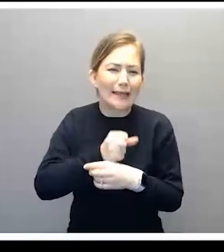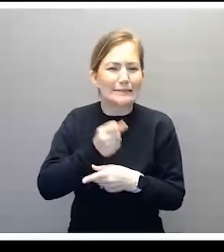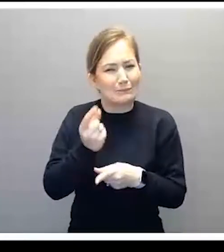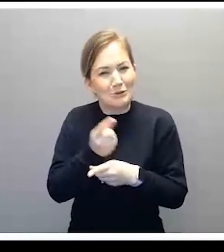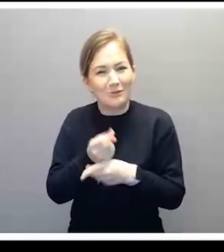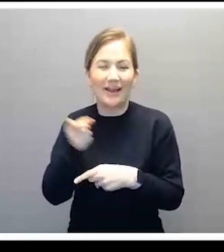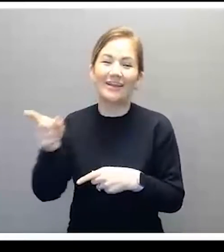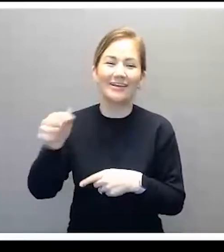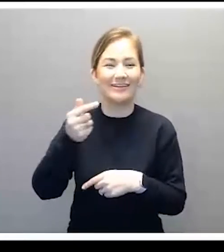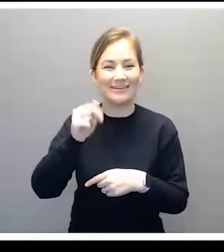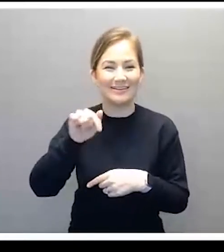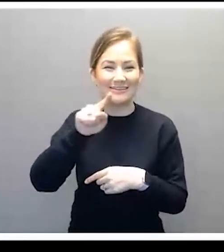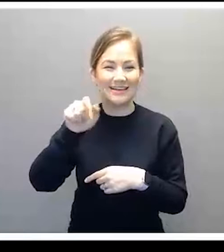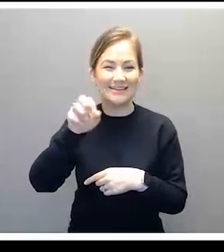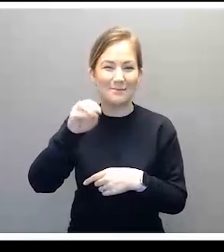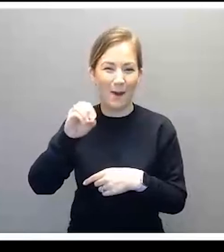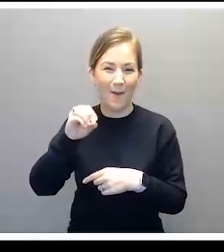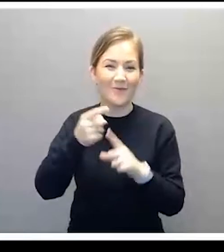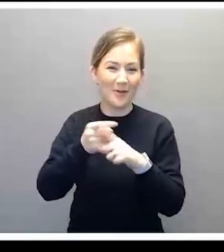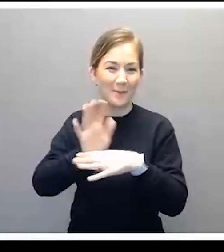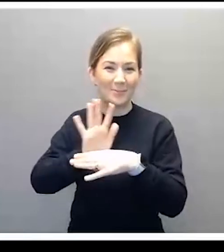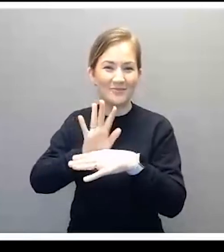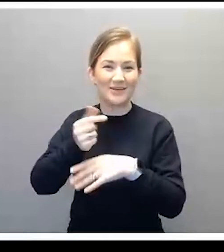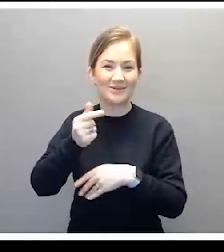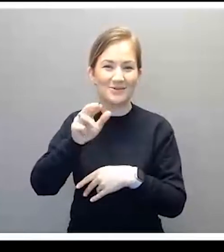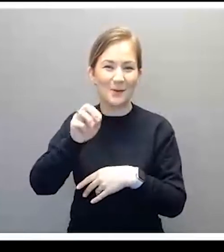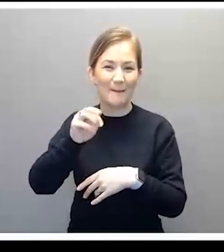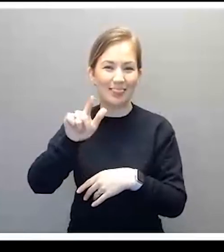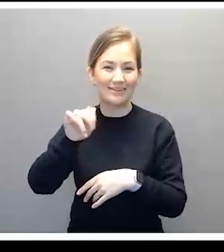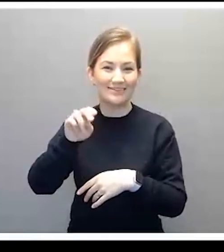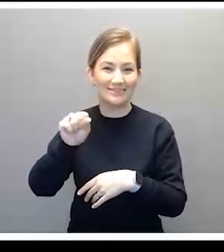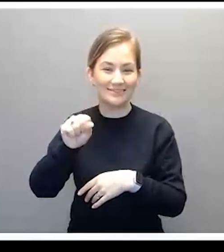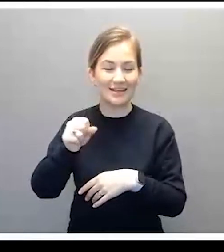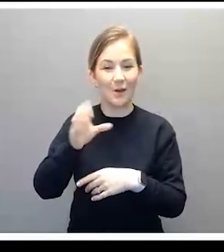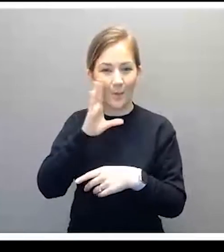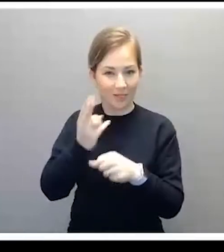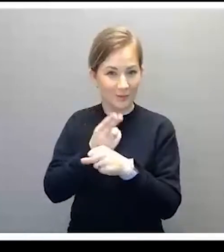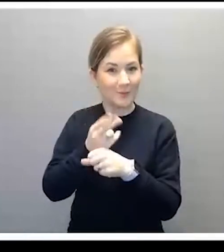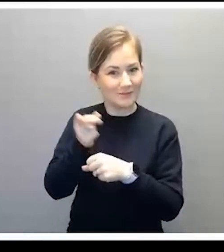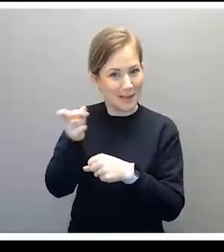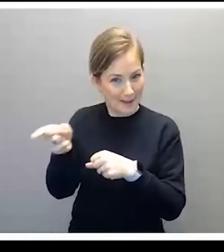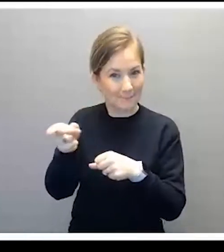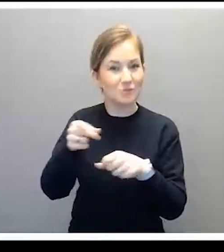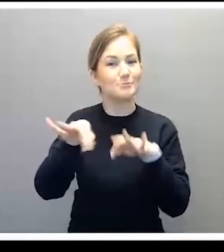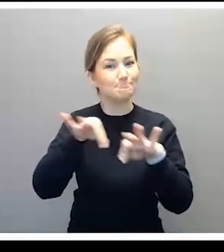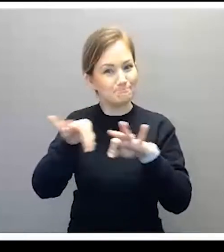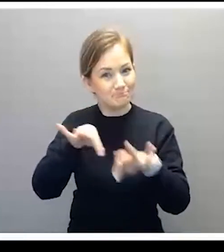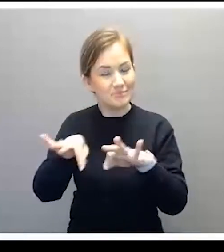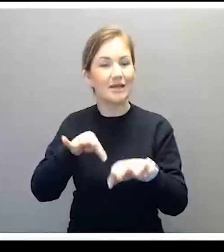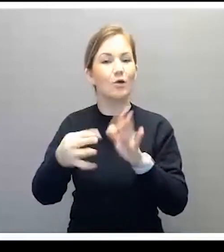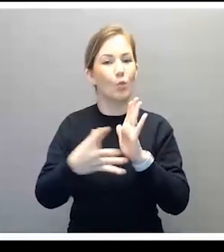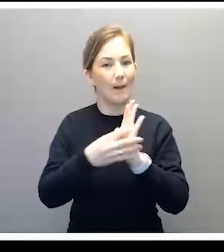So this is Gizmo, from the movie, "Gremlins", and we're gonna use him to talk about replication.